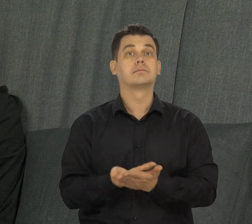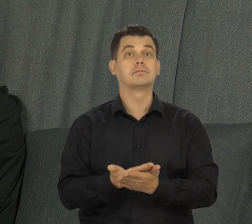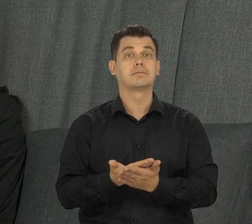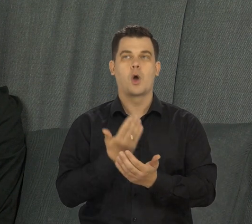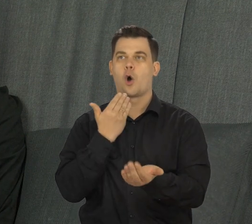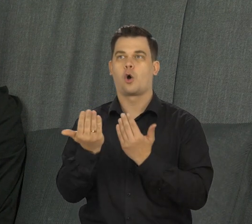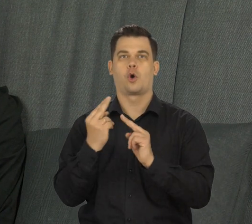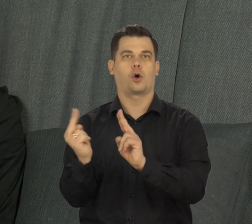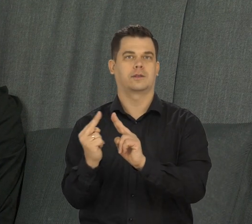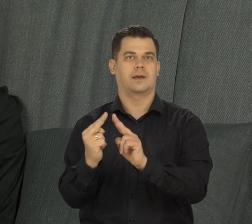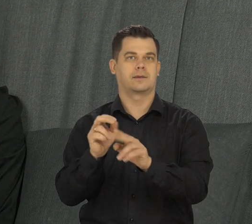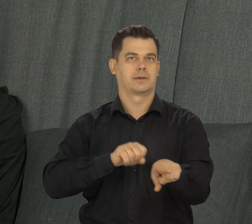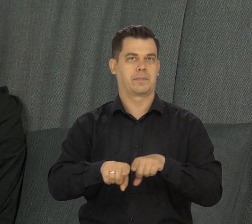is the ability to communicate with my brother.